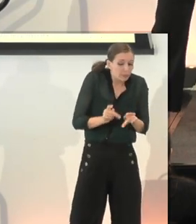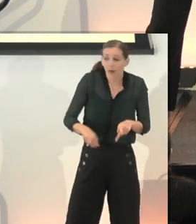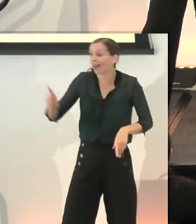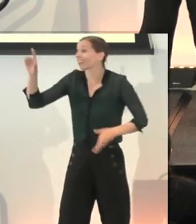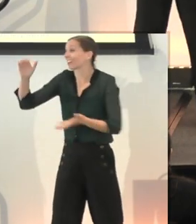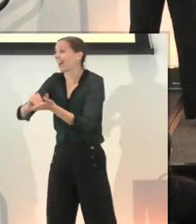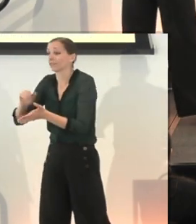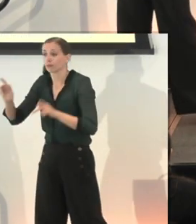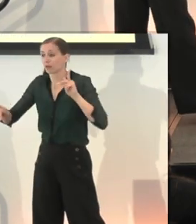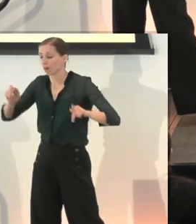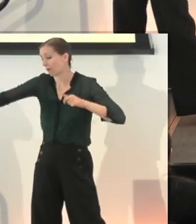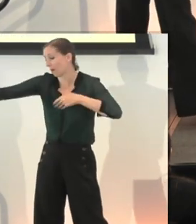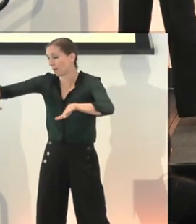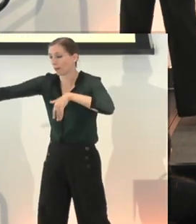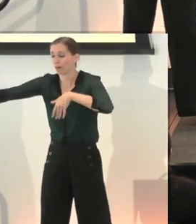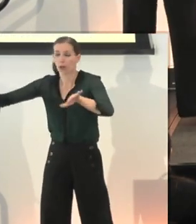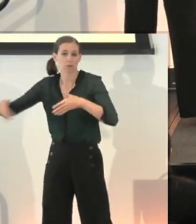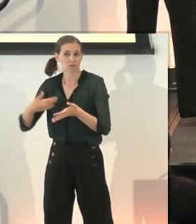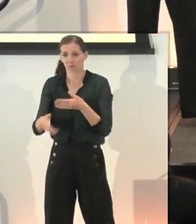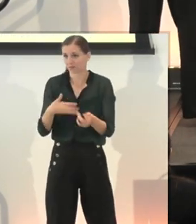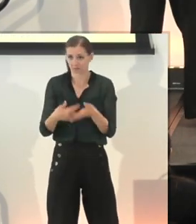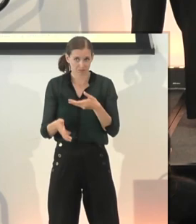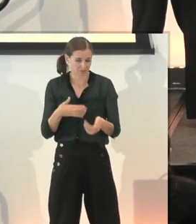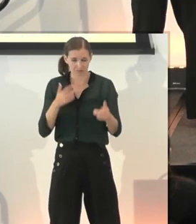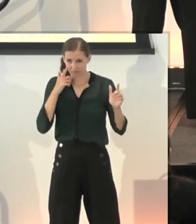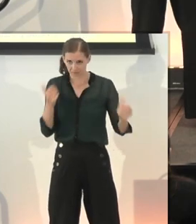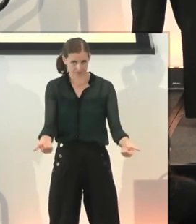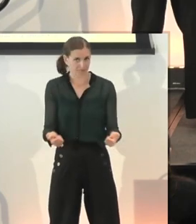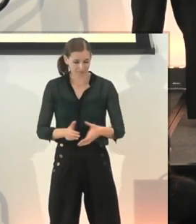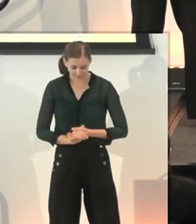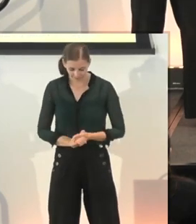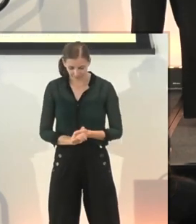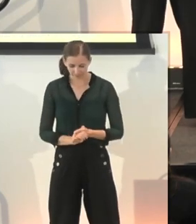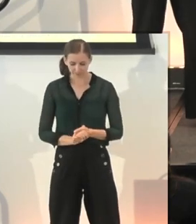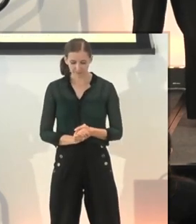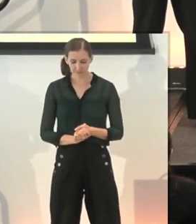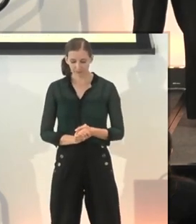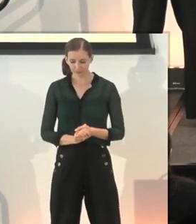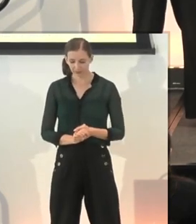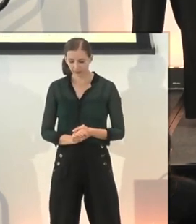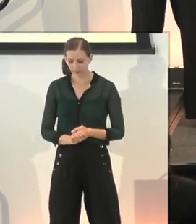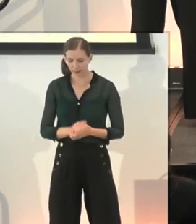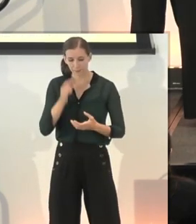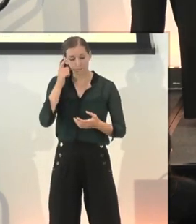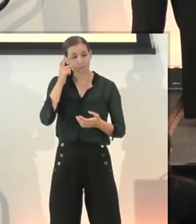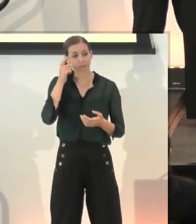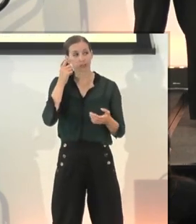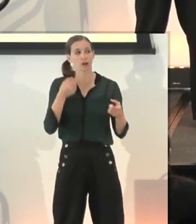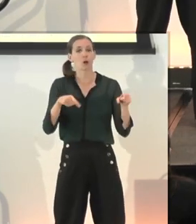it will happen in parallel. And she will get the data. Also because this pool is a standing pool,